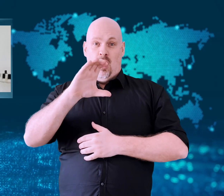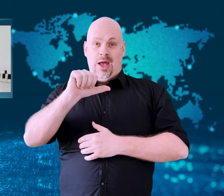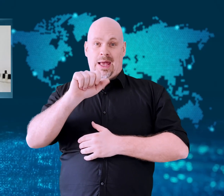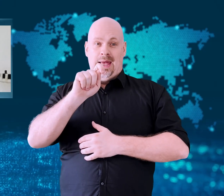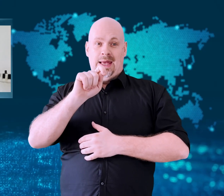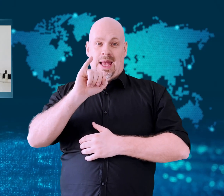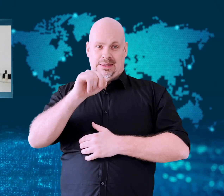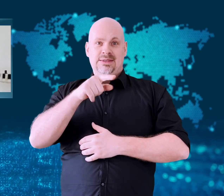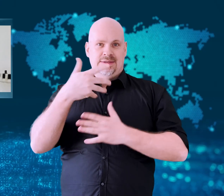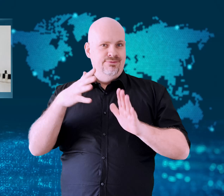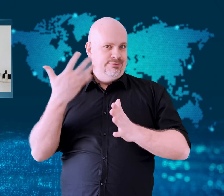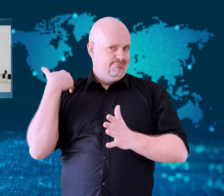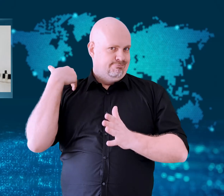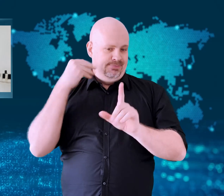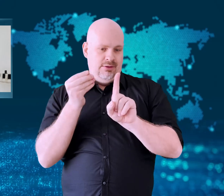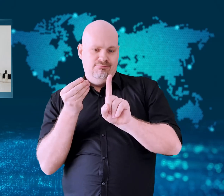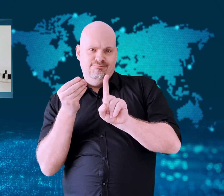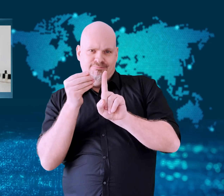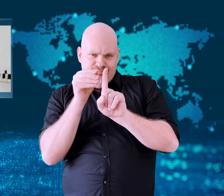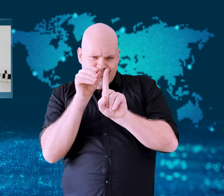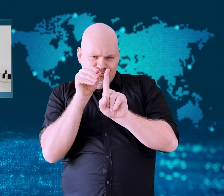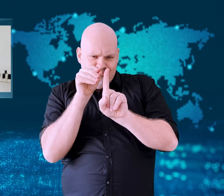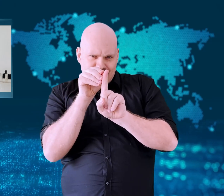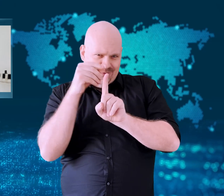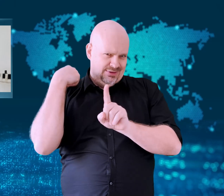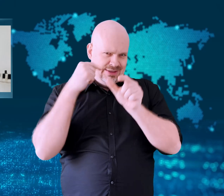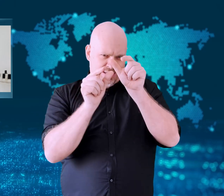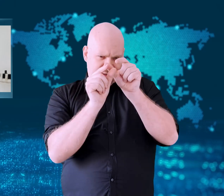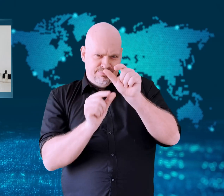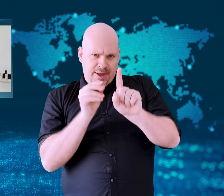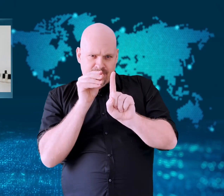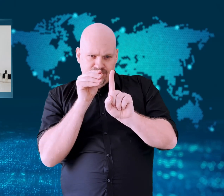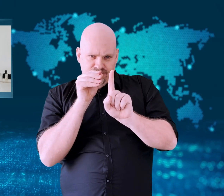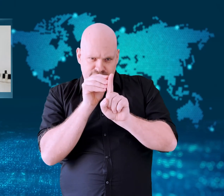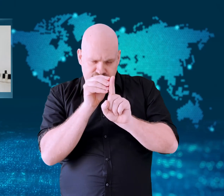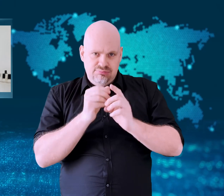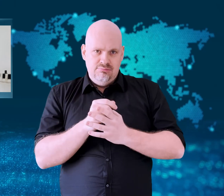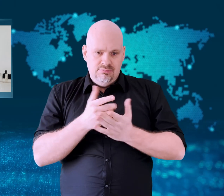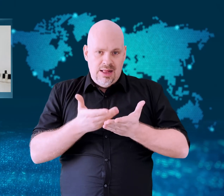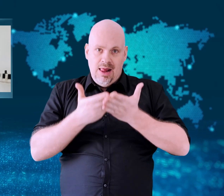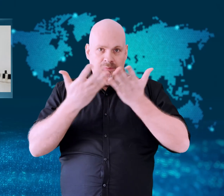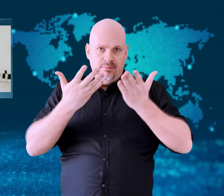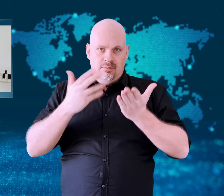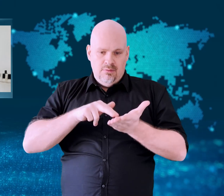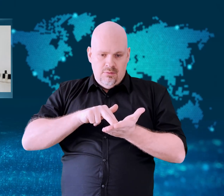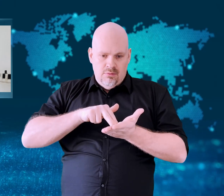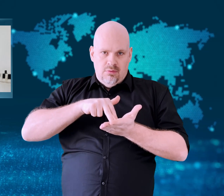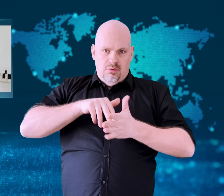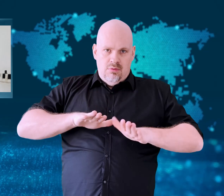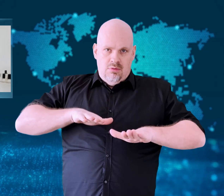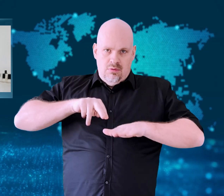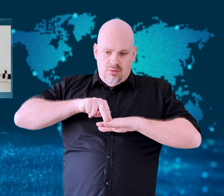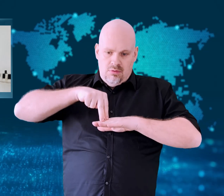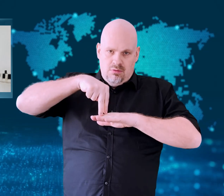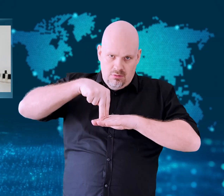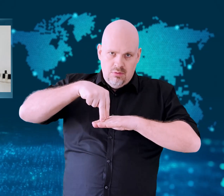with the help of electrical stimulation that is controlled